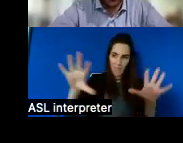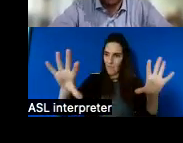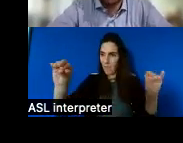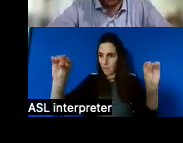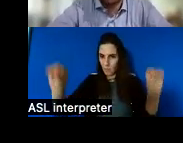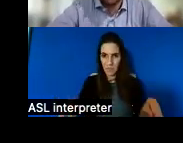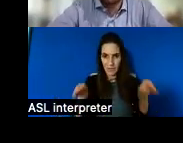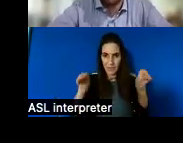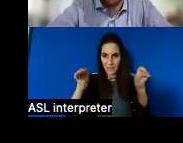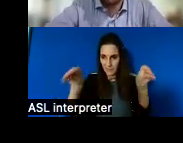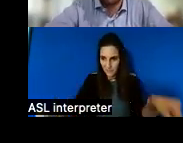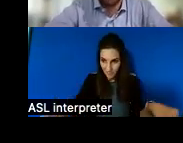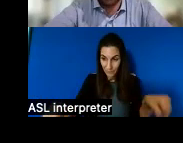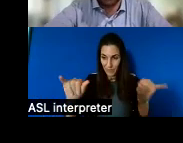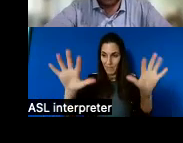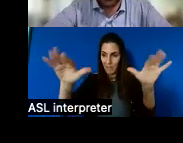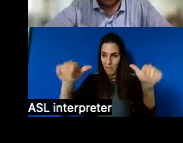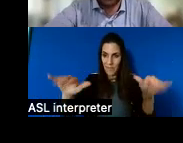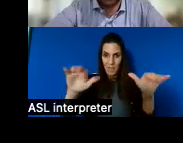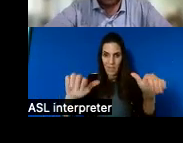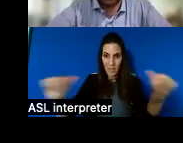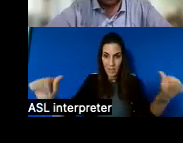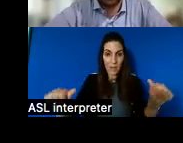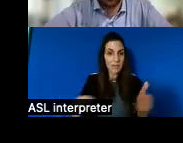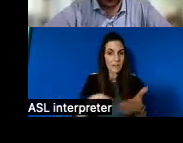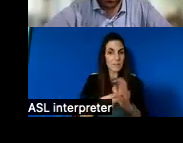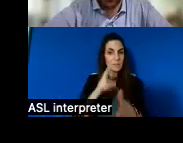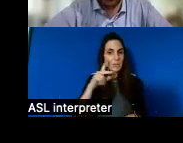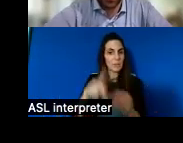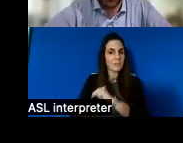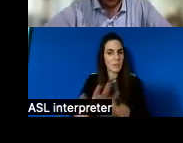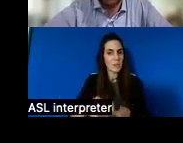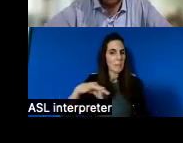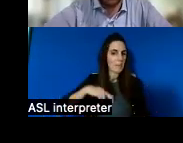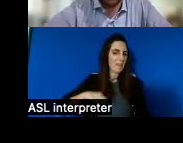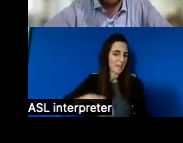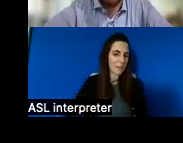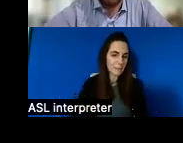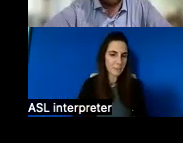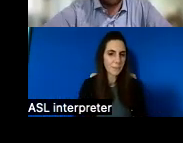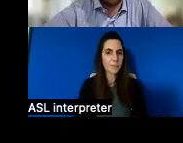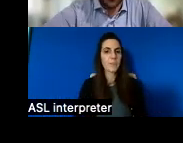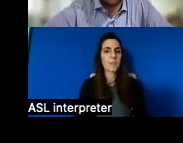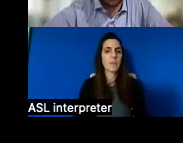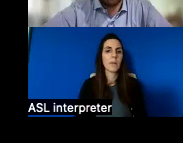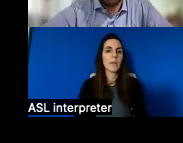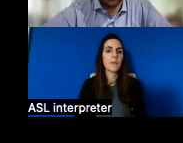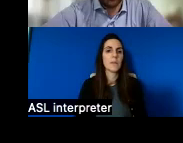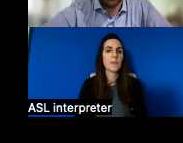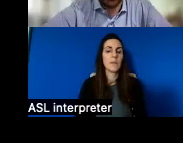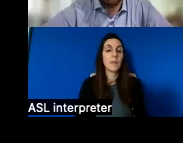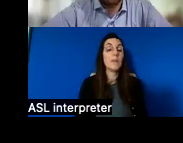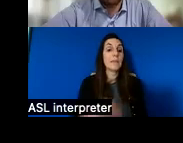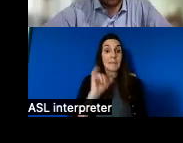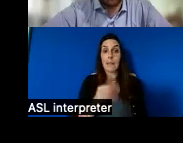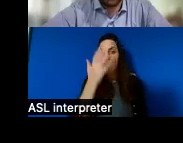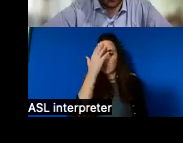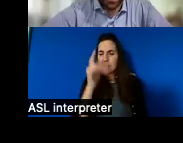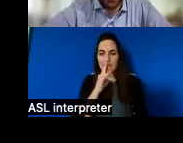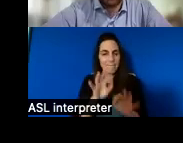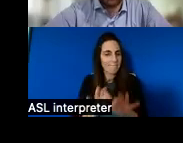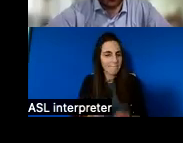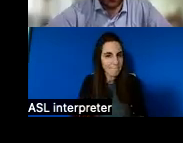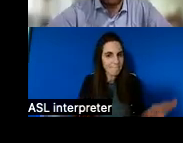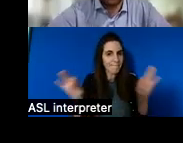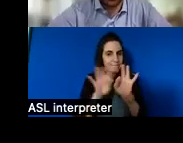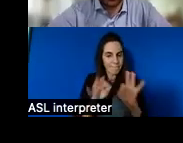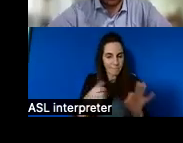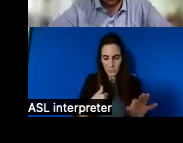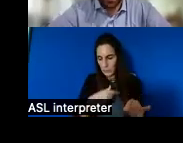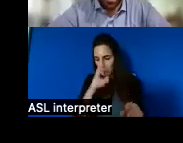$5,000 is going to disqualify the benefit okay so that's where we really want to be looking at these